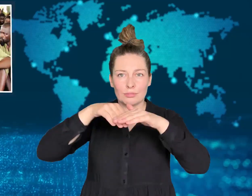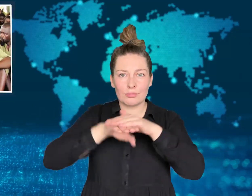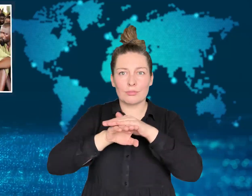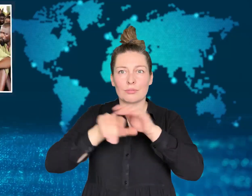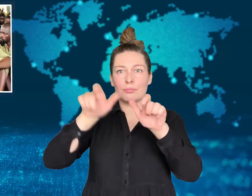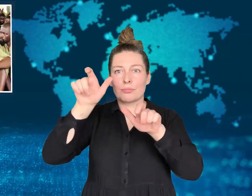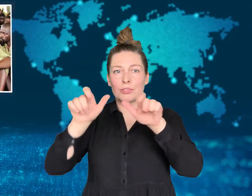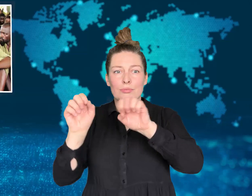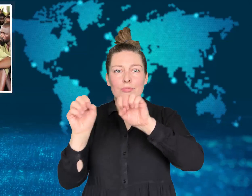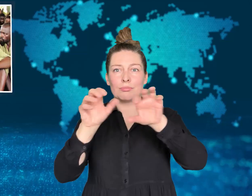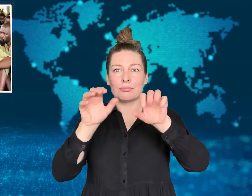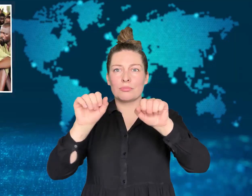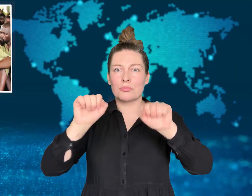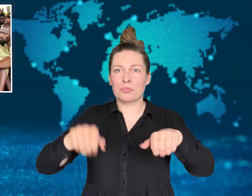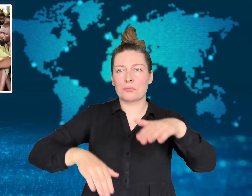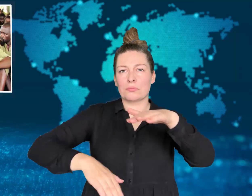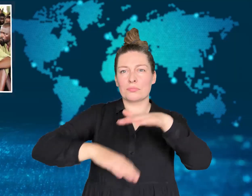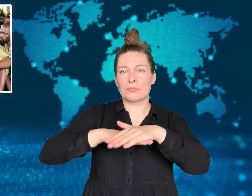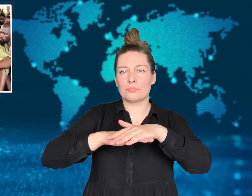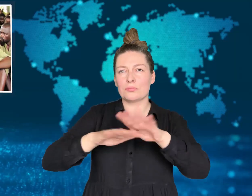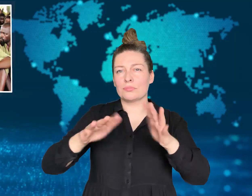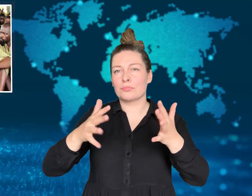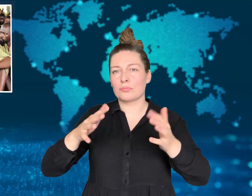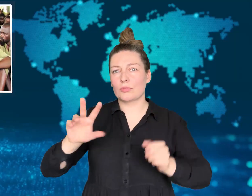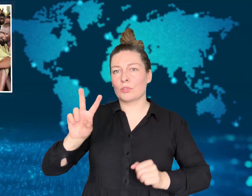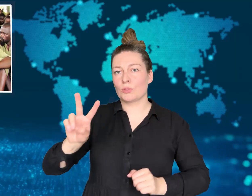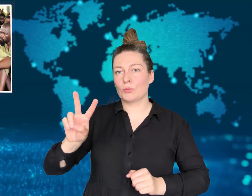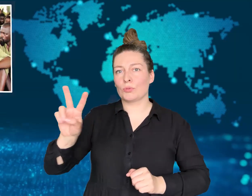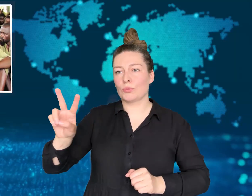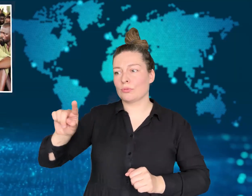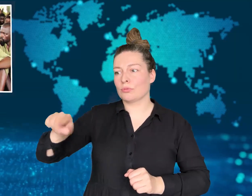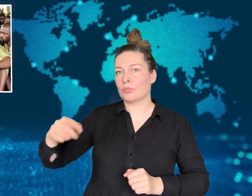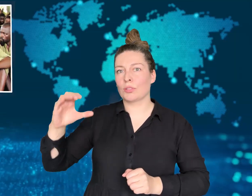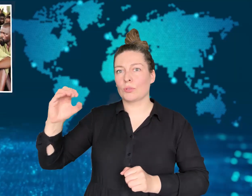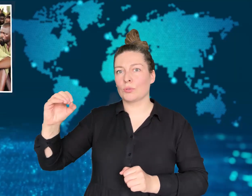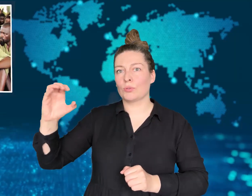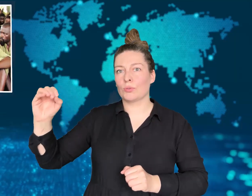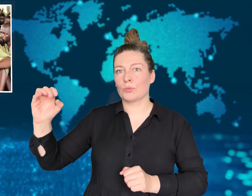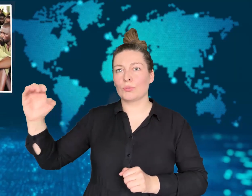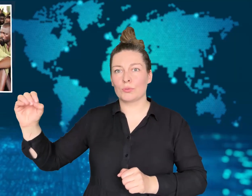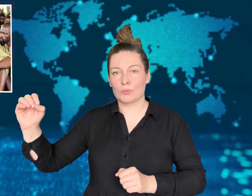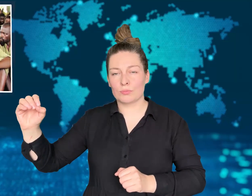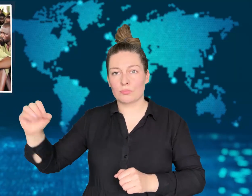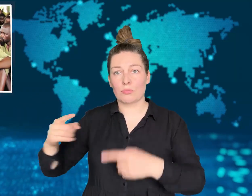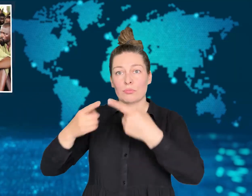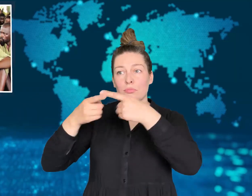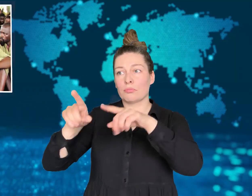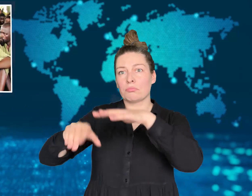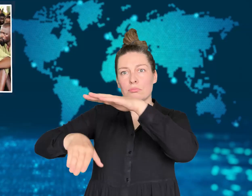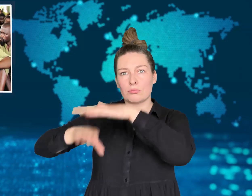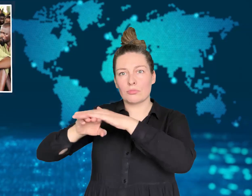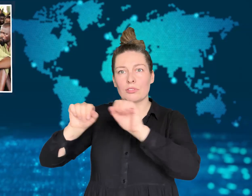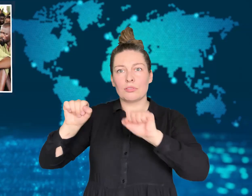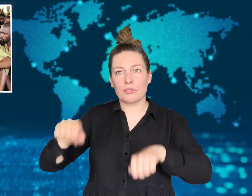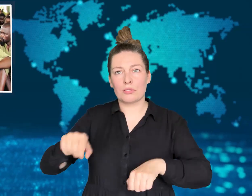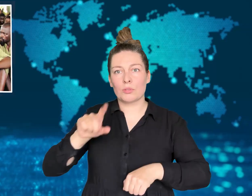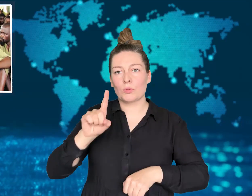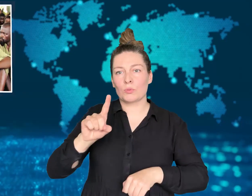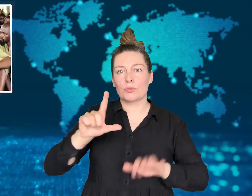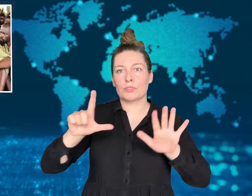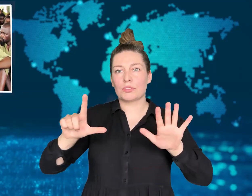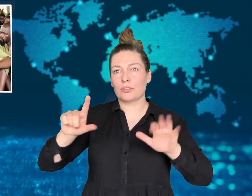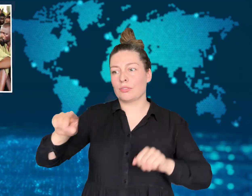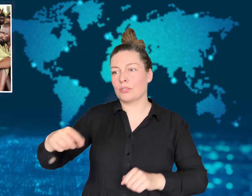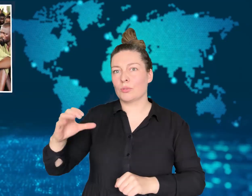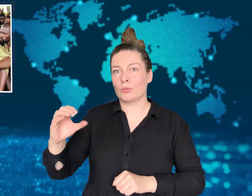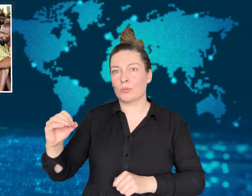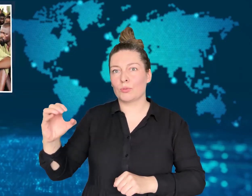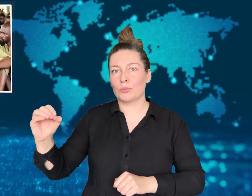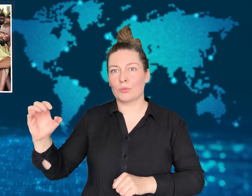They have been holding around 22,000 people each though they have